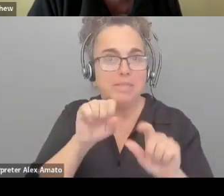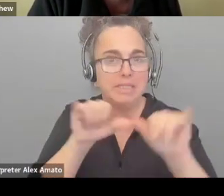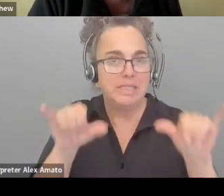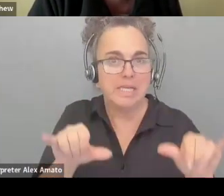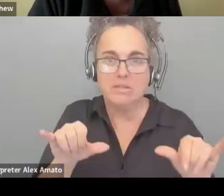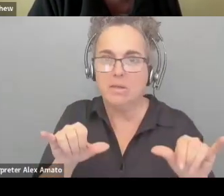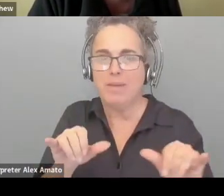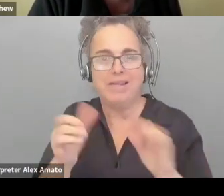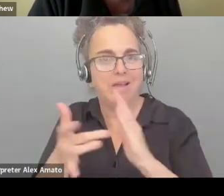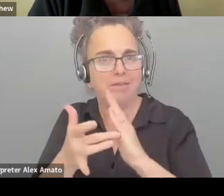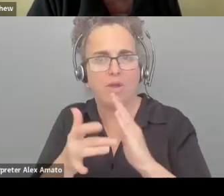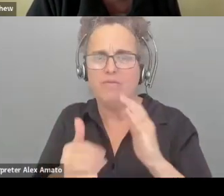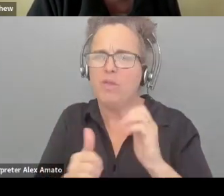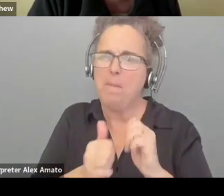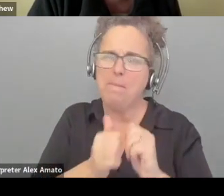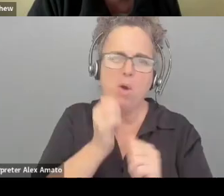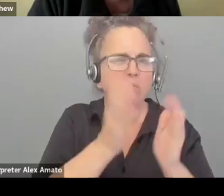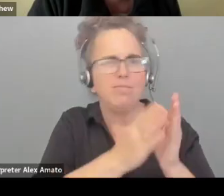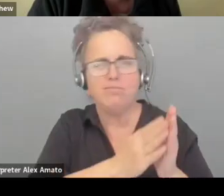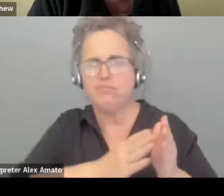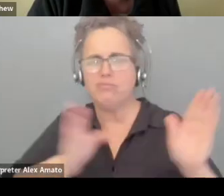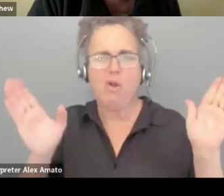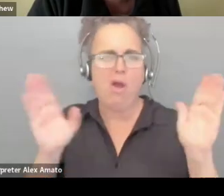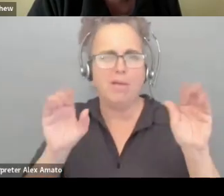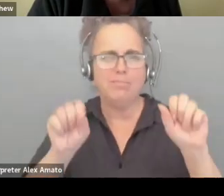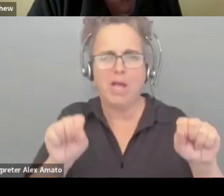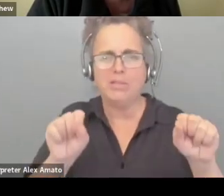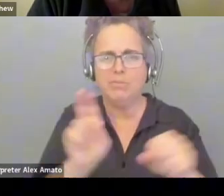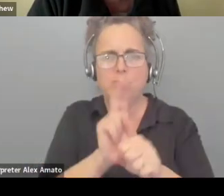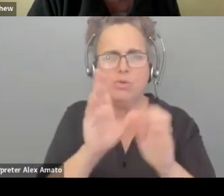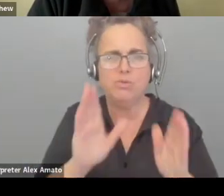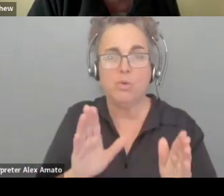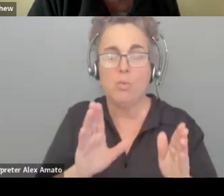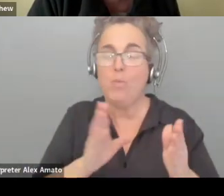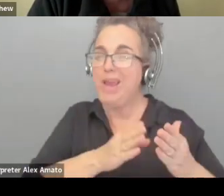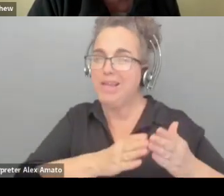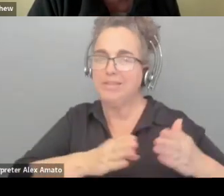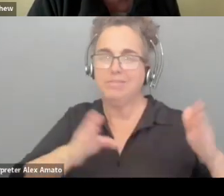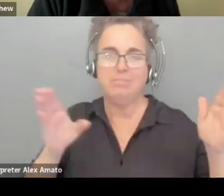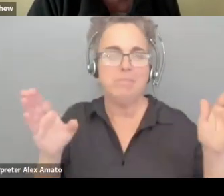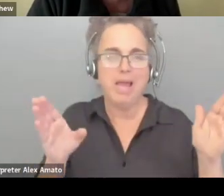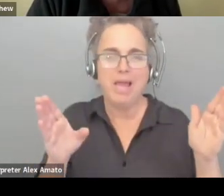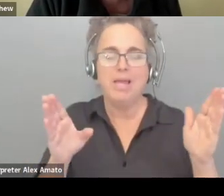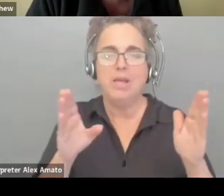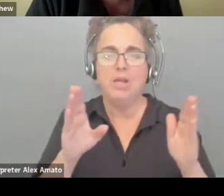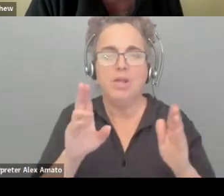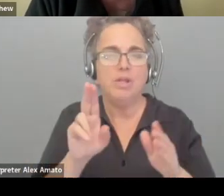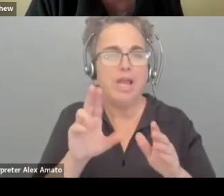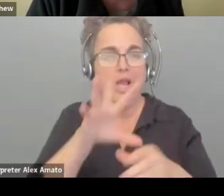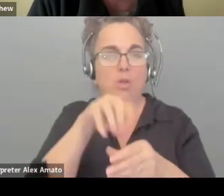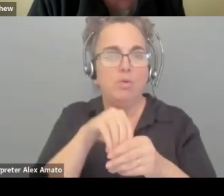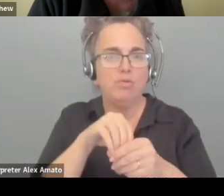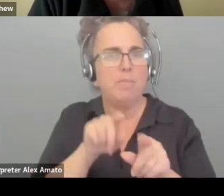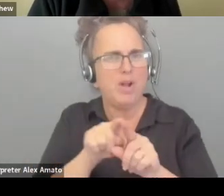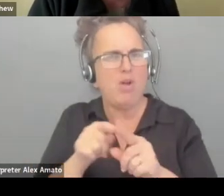possible set of users. We not only expand inclusion but yield significant benefits for mainstream users." So it's not as good for